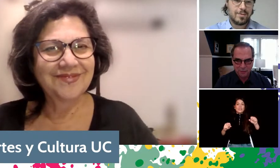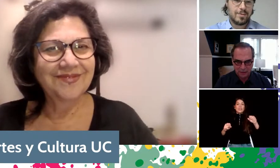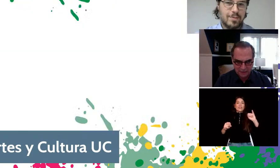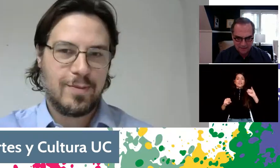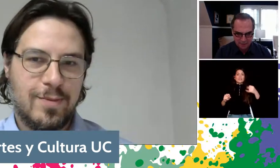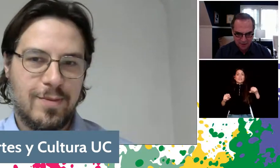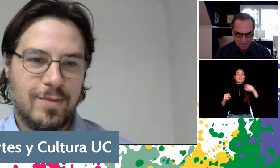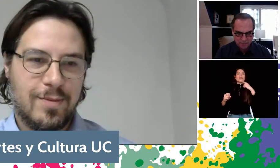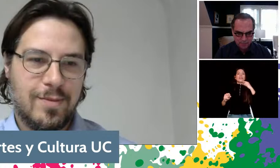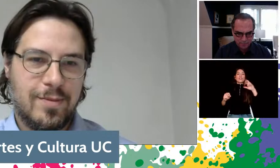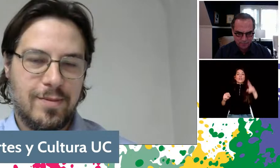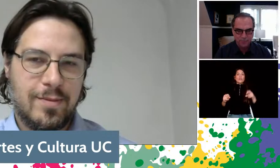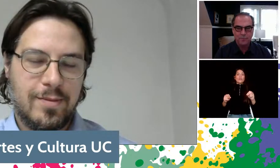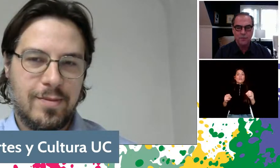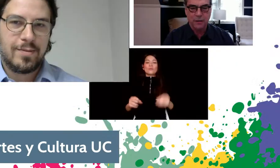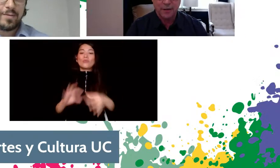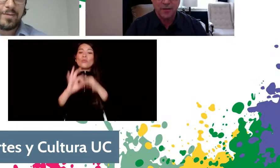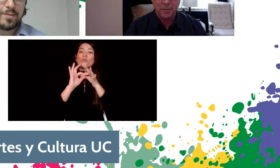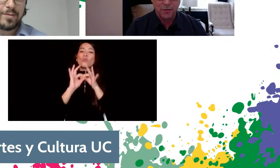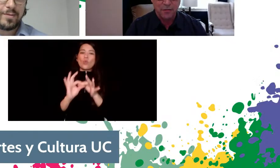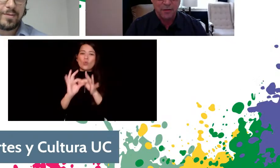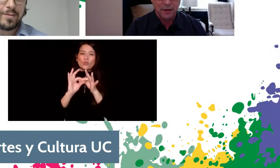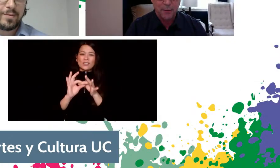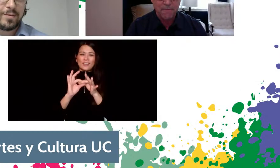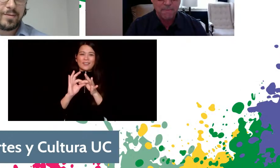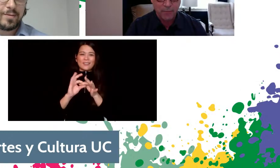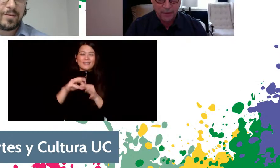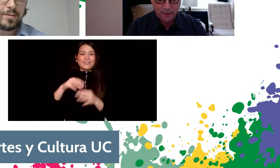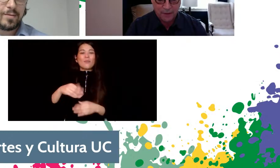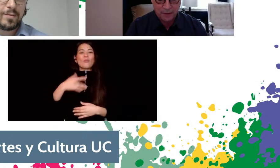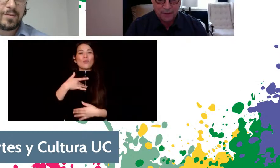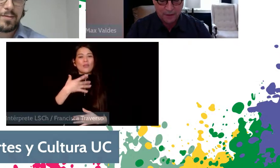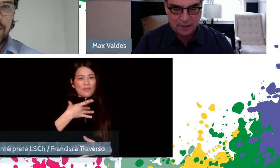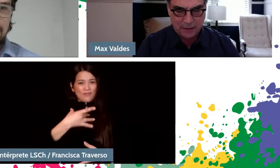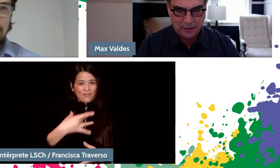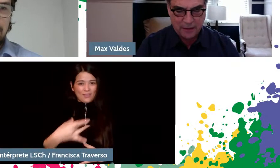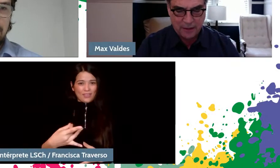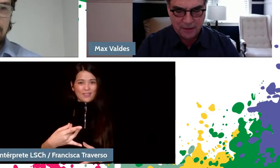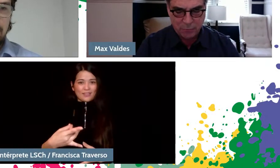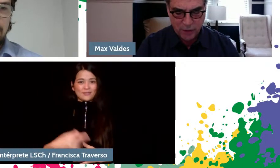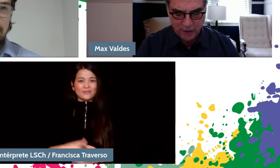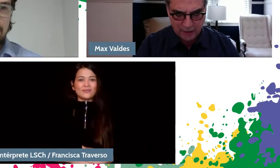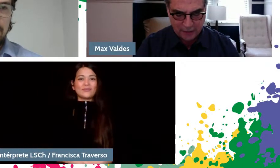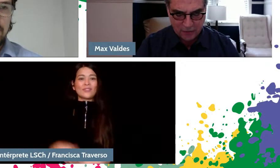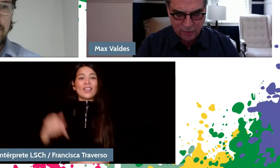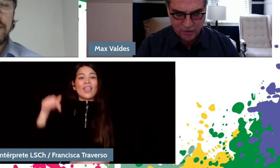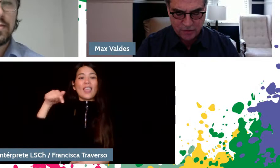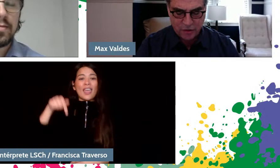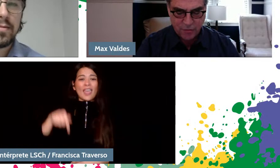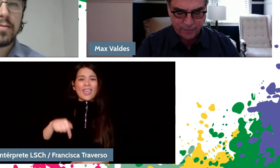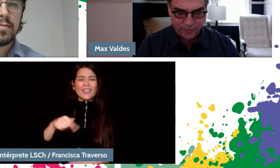Thank you very much, Myriam. Thank you very much for inviting me to this very pleasant conversation